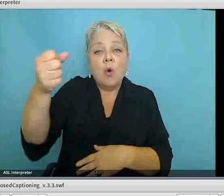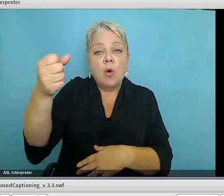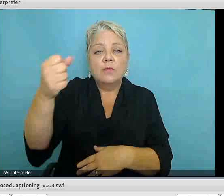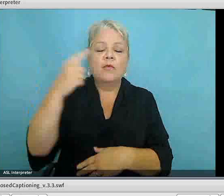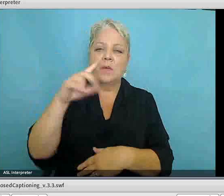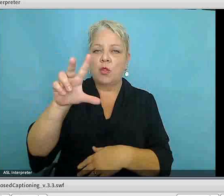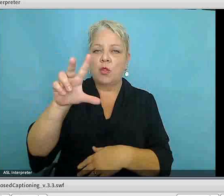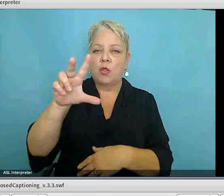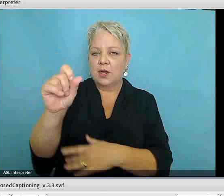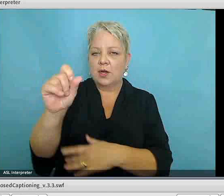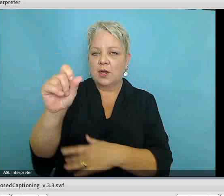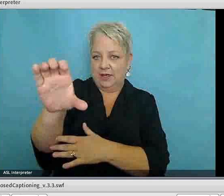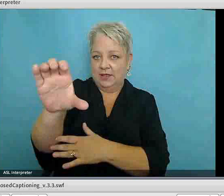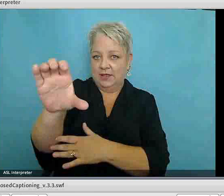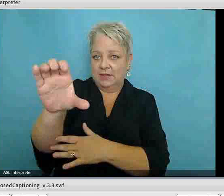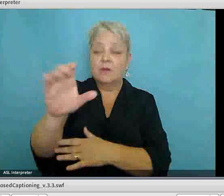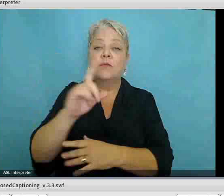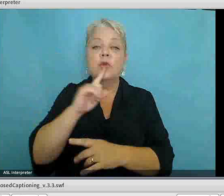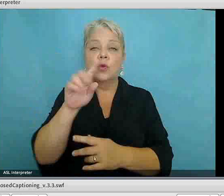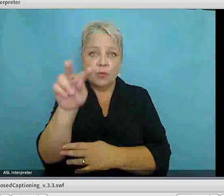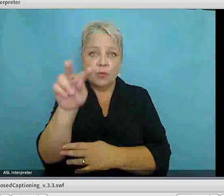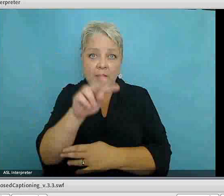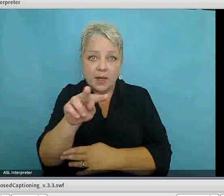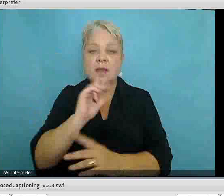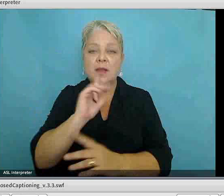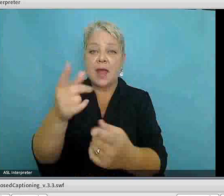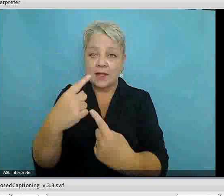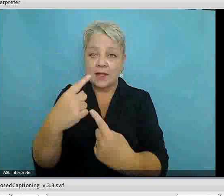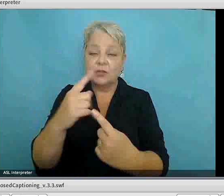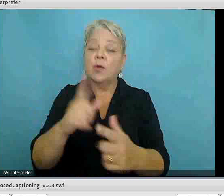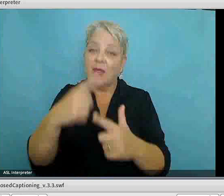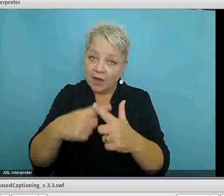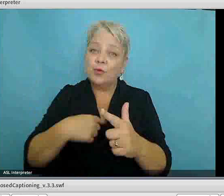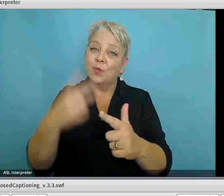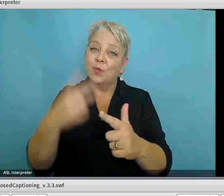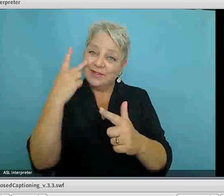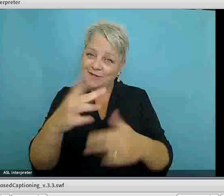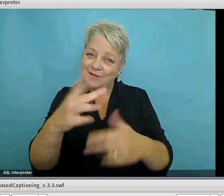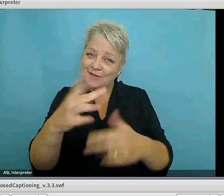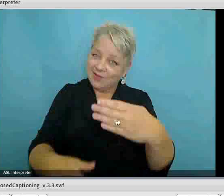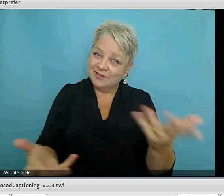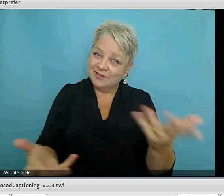Poll results will be revealed instantly.